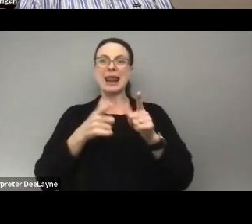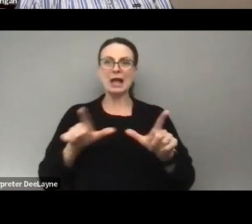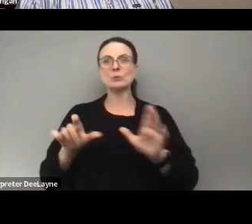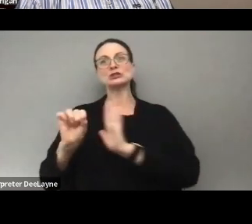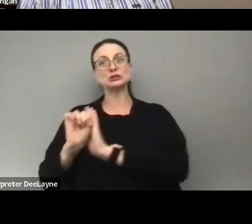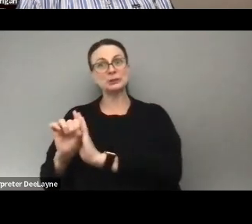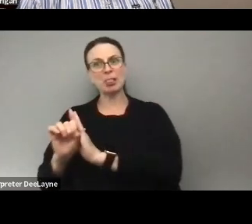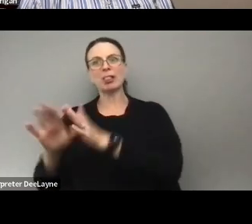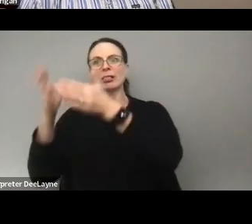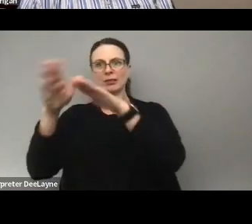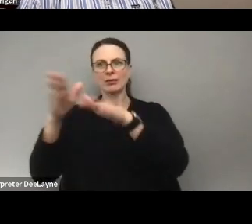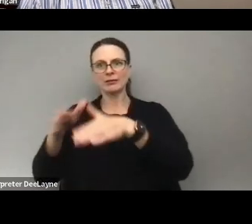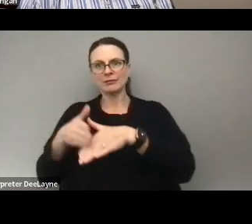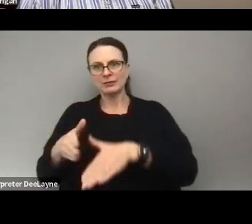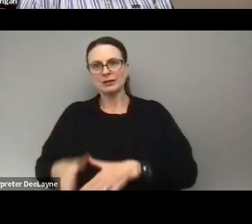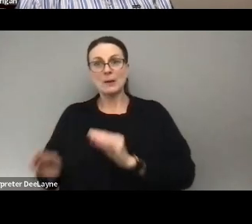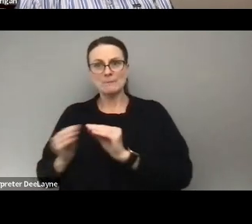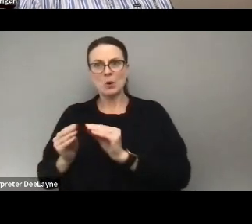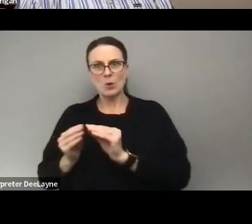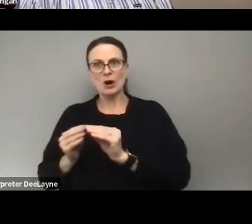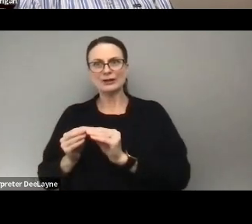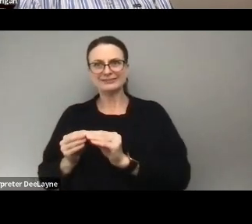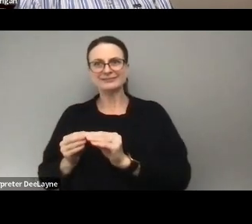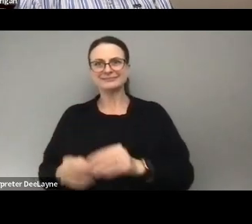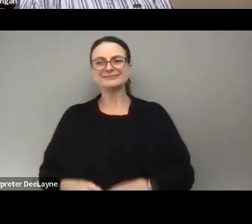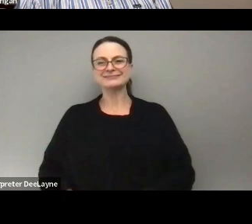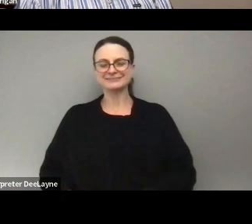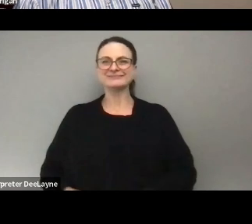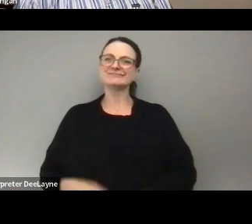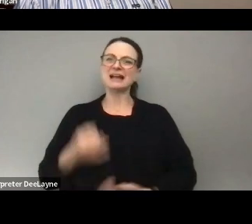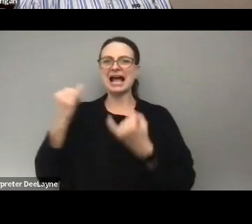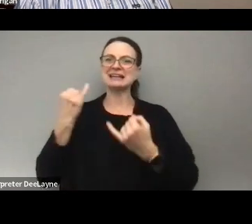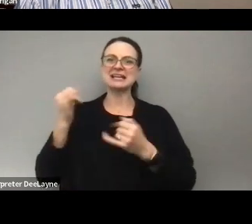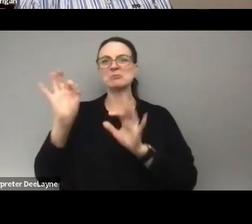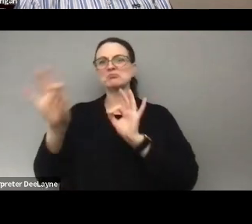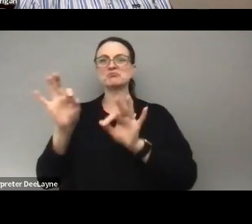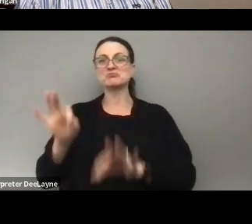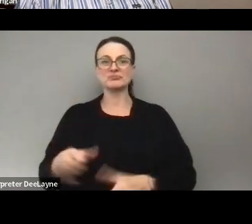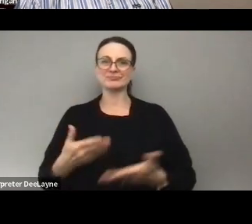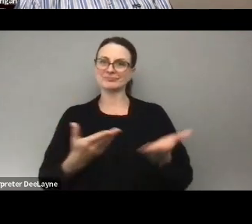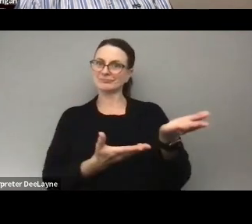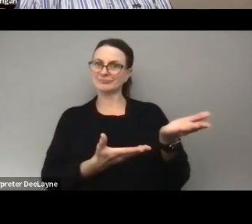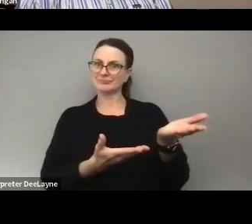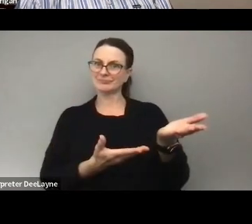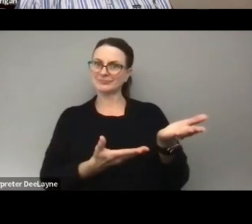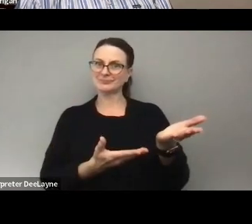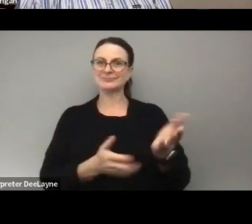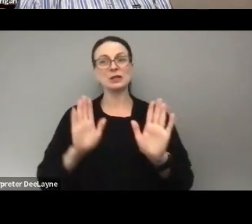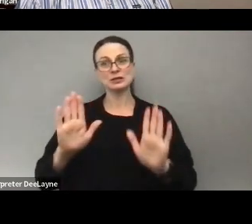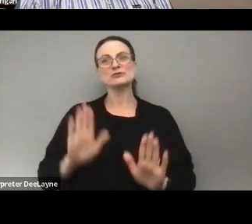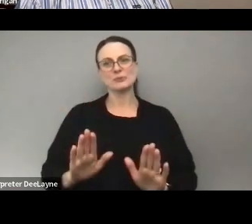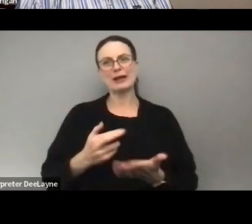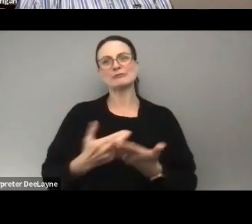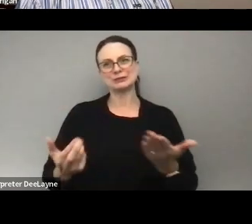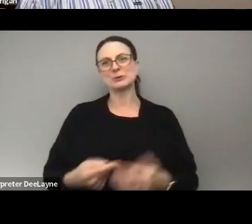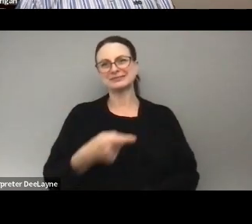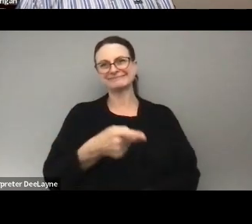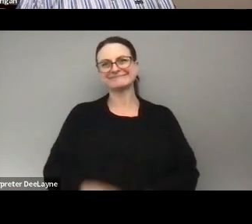to give you ideas for your instruction. So, again, I'd like to point out the website is a great tool.